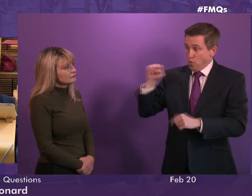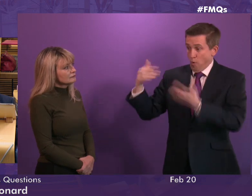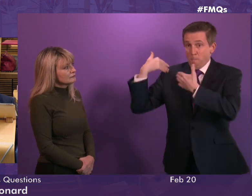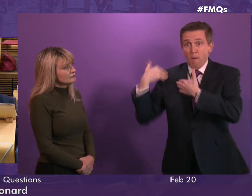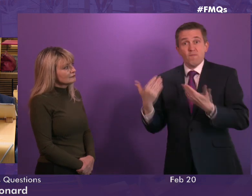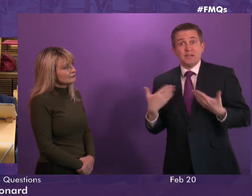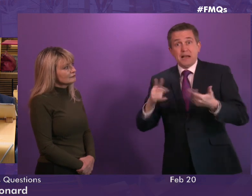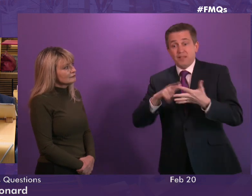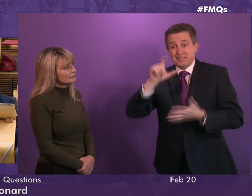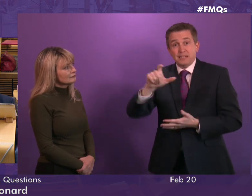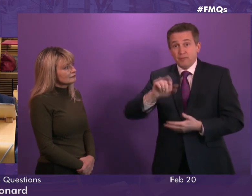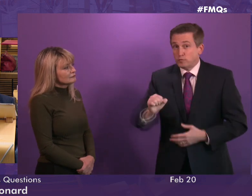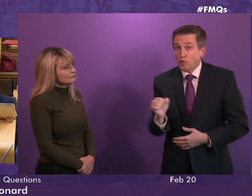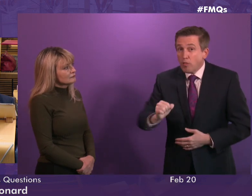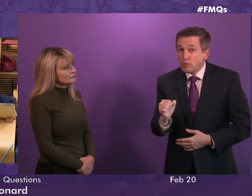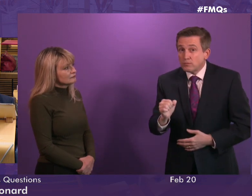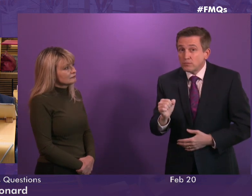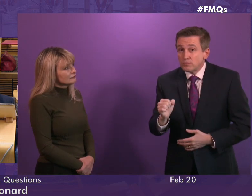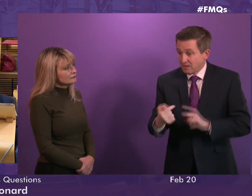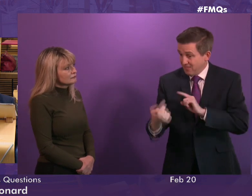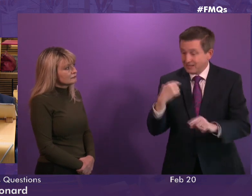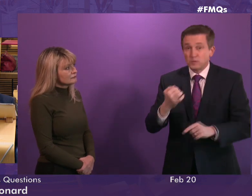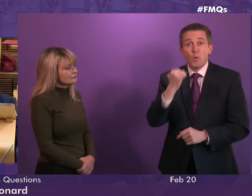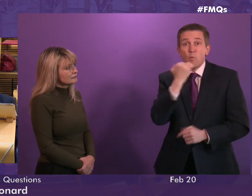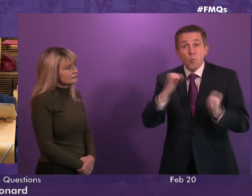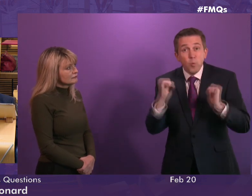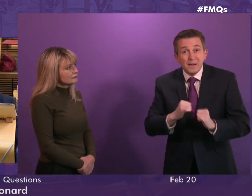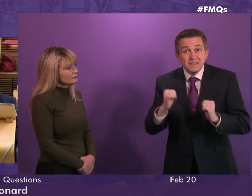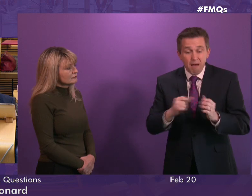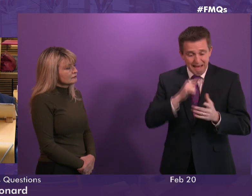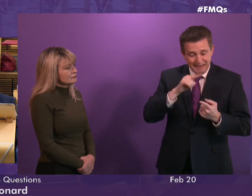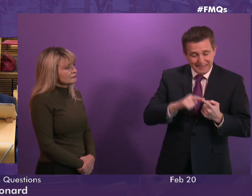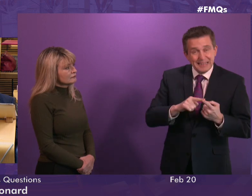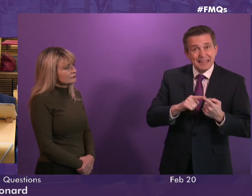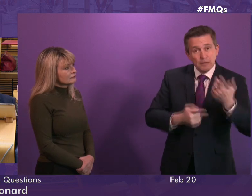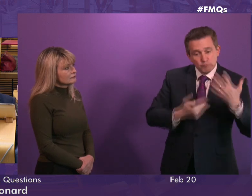responsible. This winter saw the worst accident and emergency performances on record, with